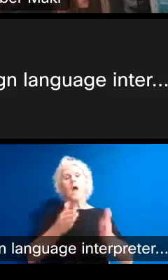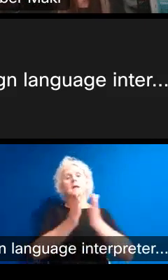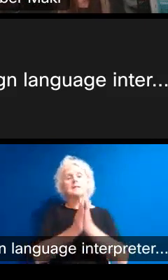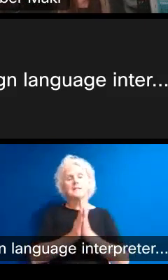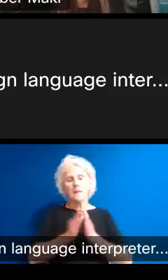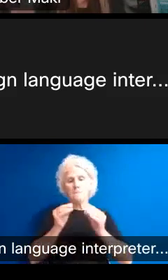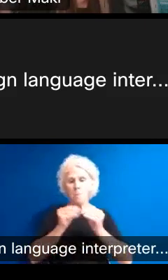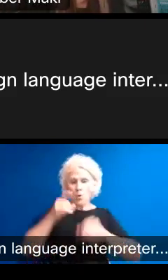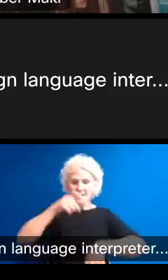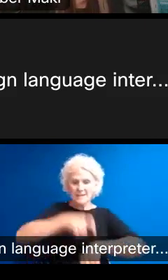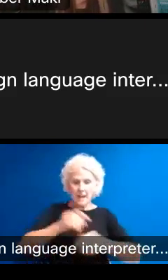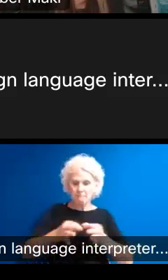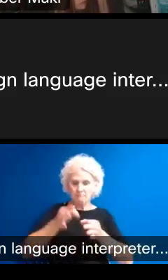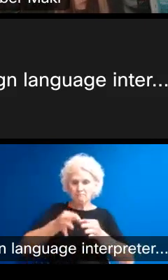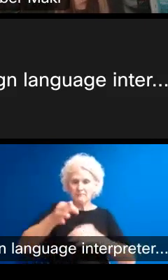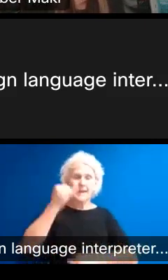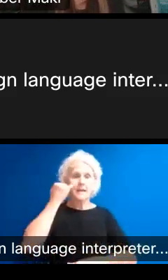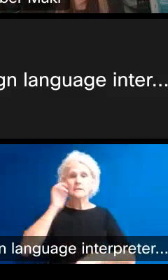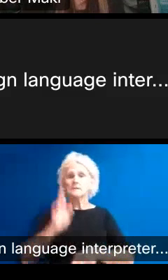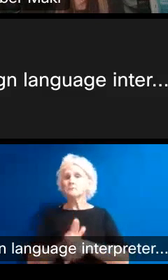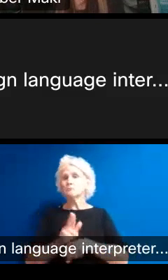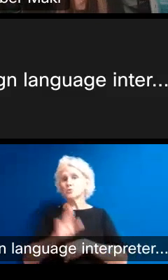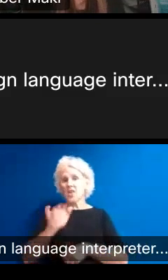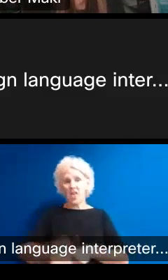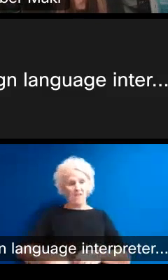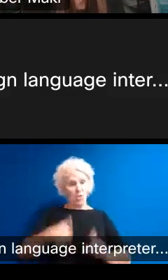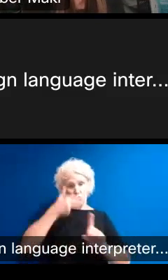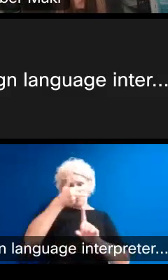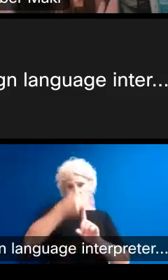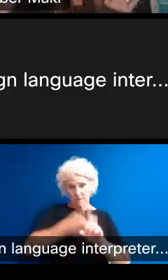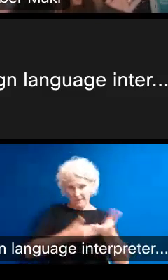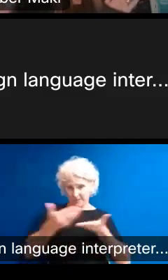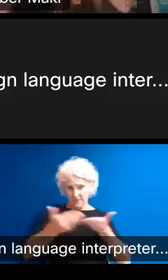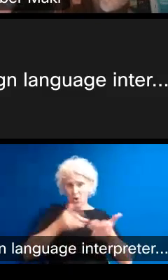So, that means if someone is using this service for three months you have to email, spoiler alert,